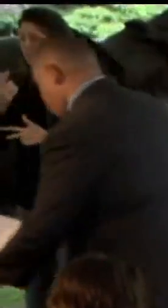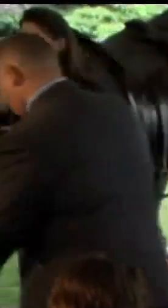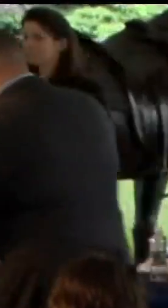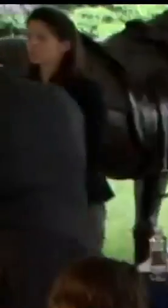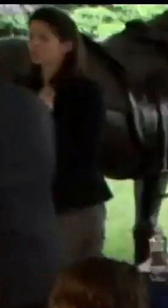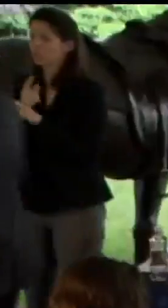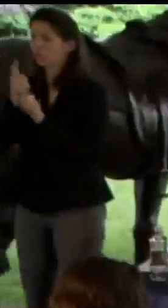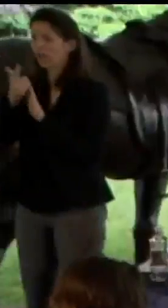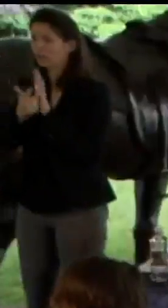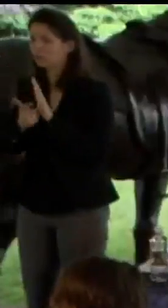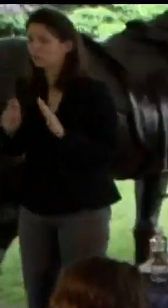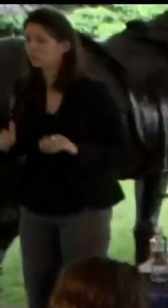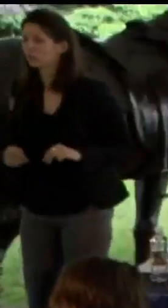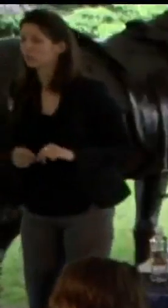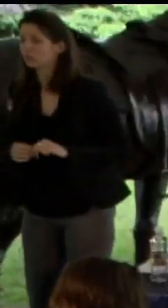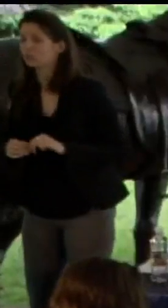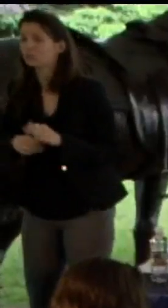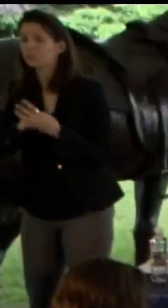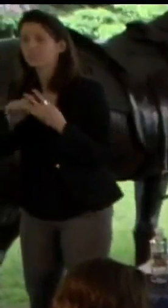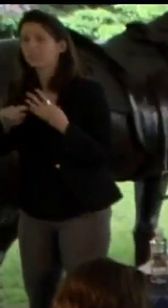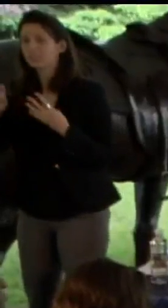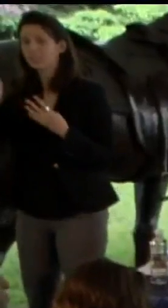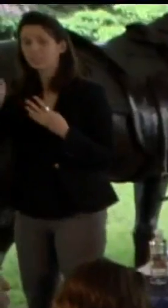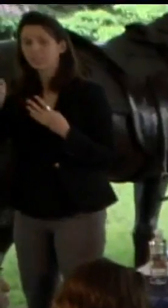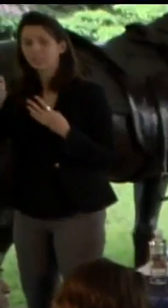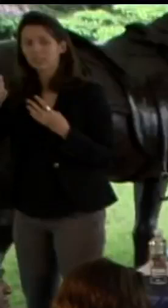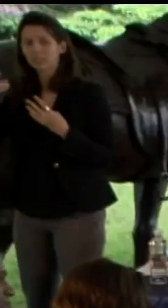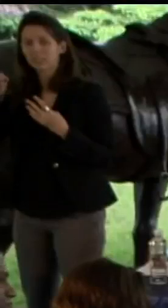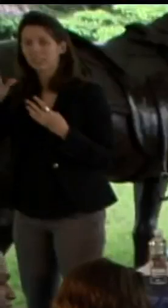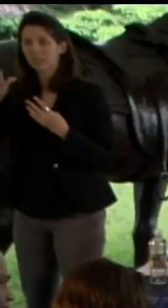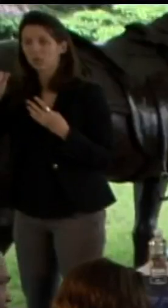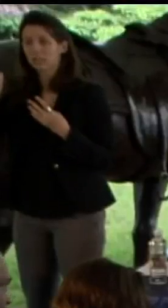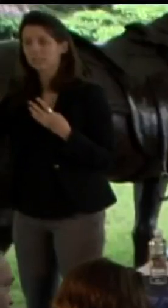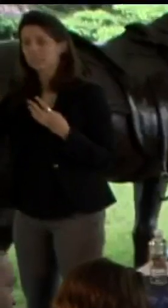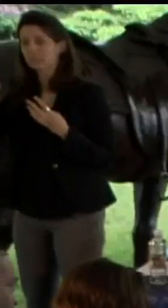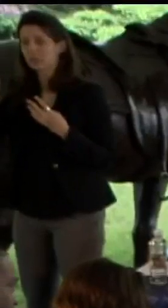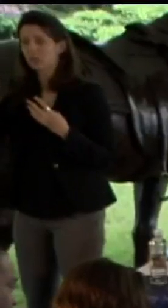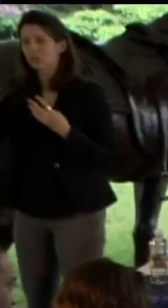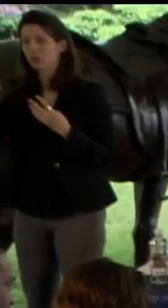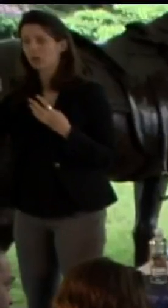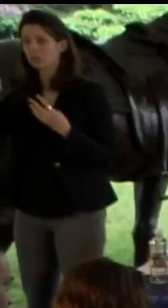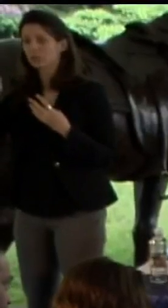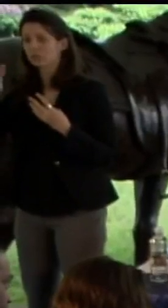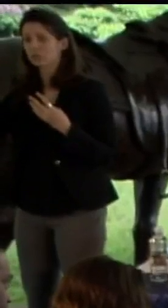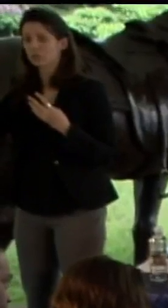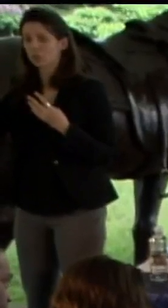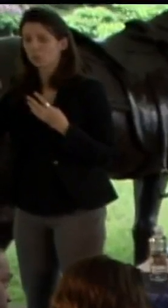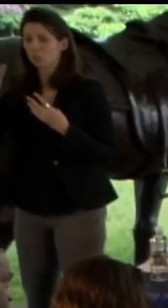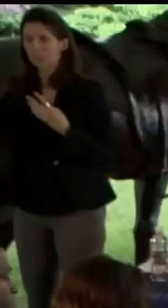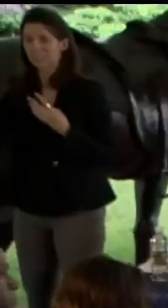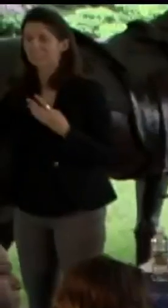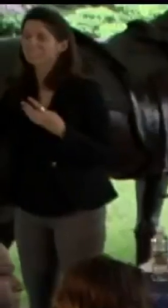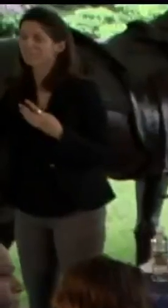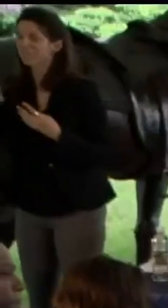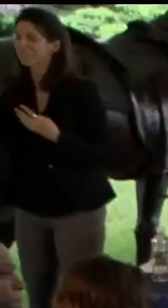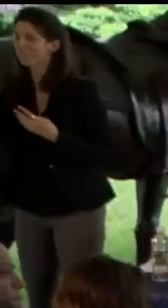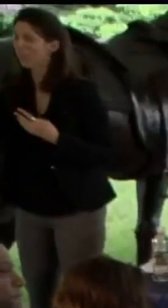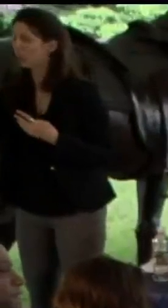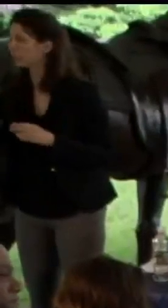RAISE YOUR HAND. THERE HE IS. AND BETTY CAVENDISH,